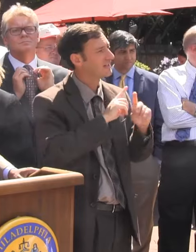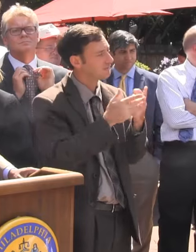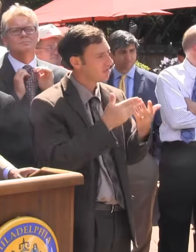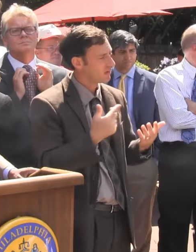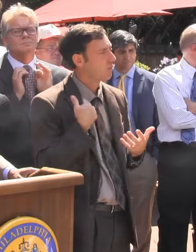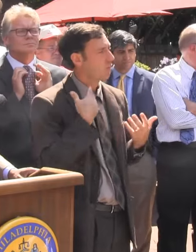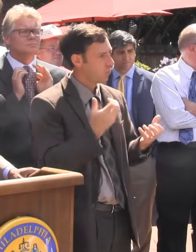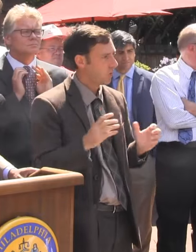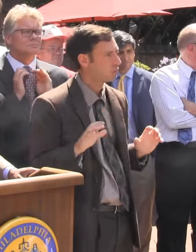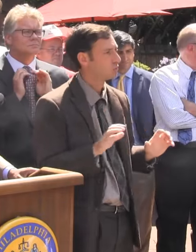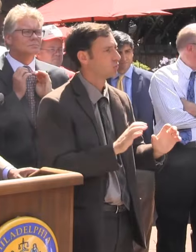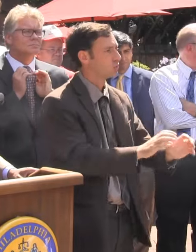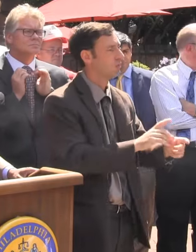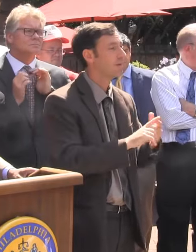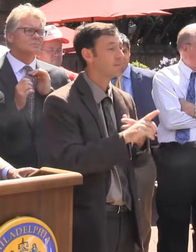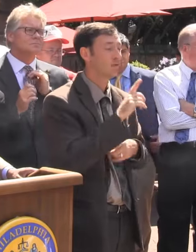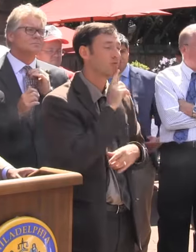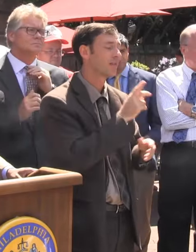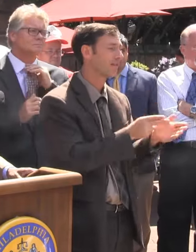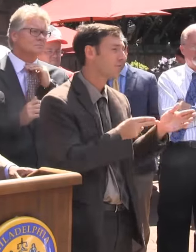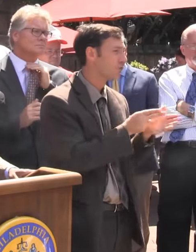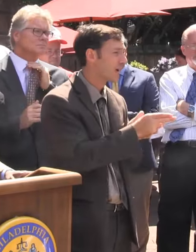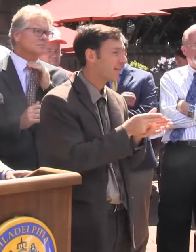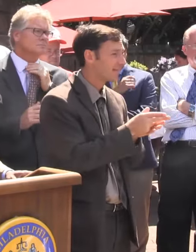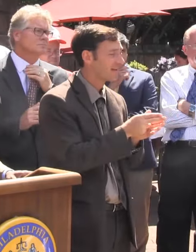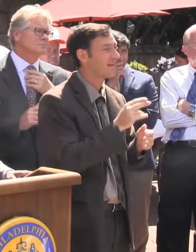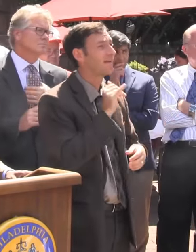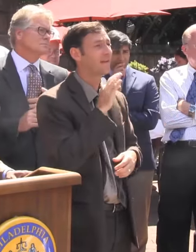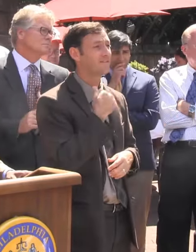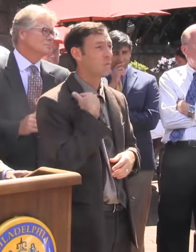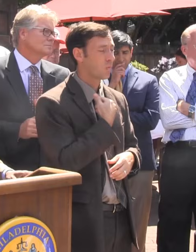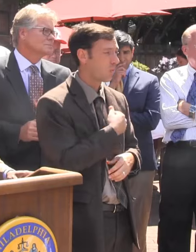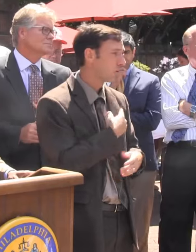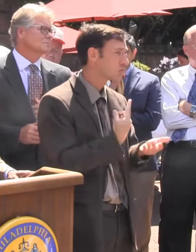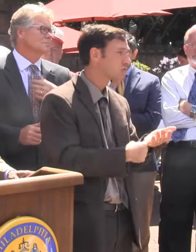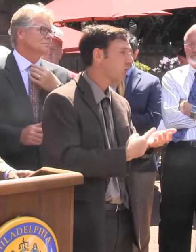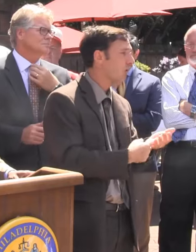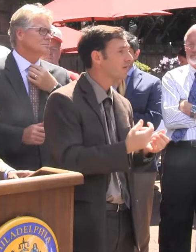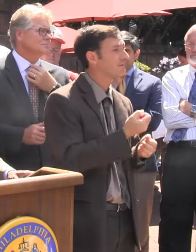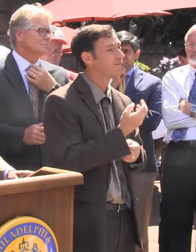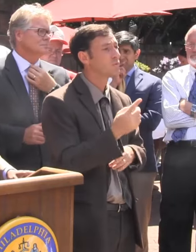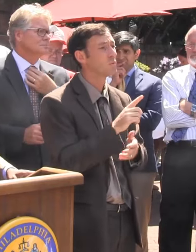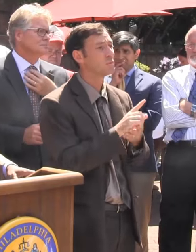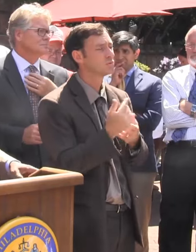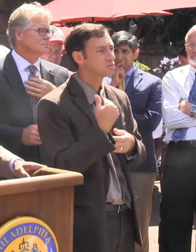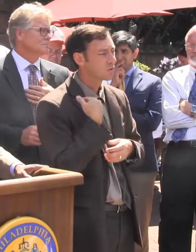want to do. But I think quite frankly if we were talking a few weeks ago about buttons